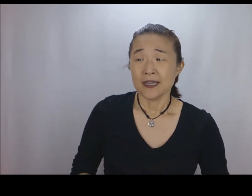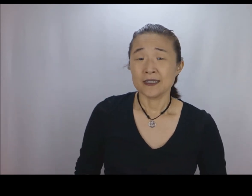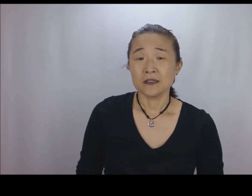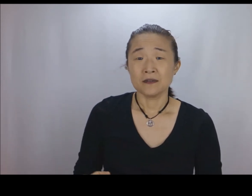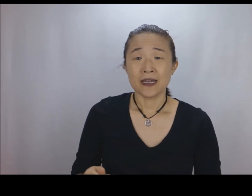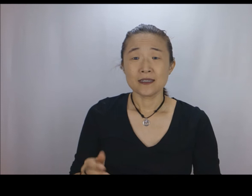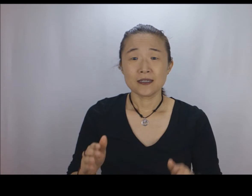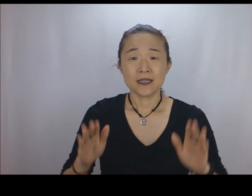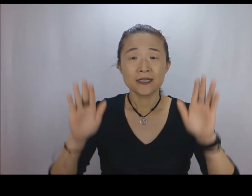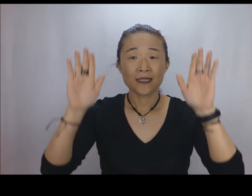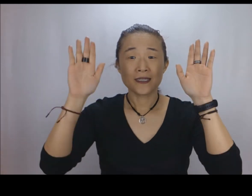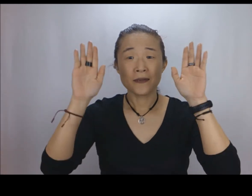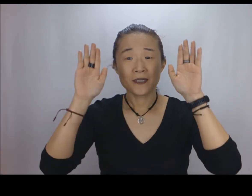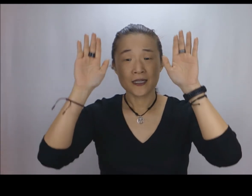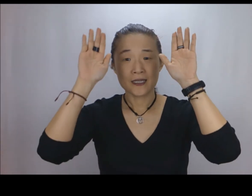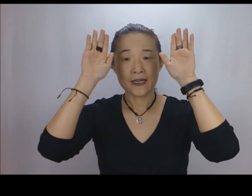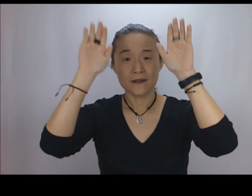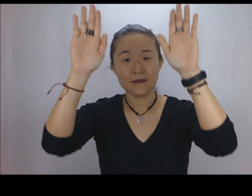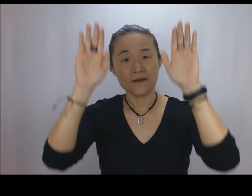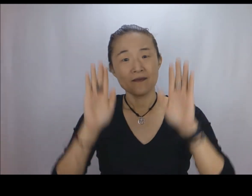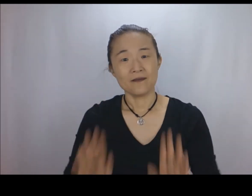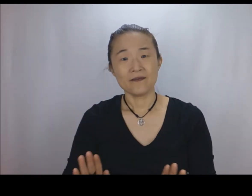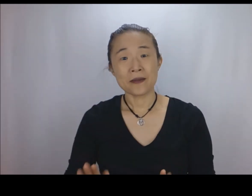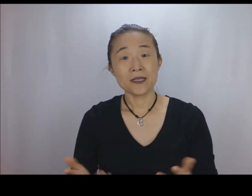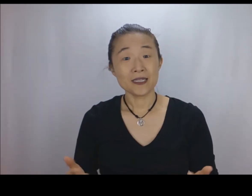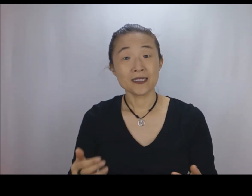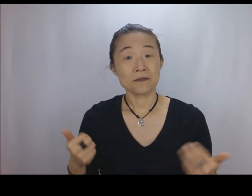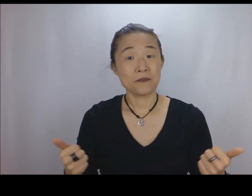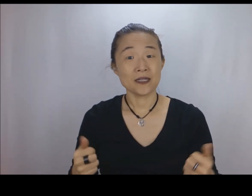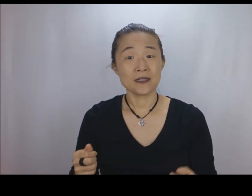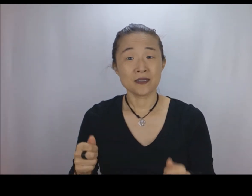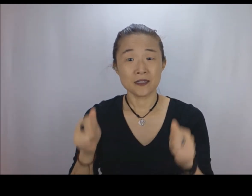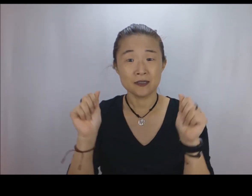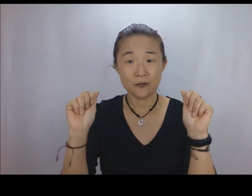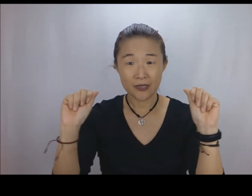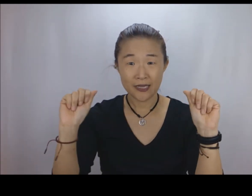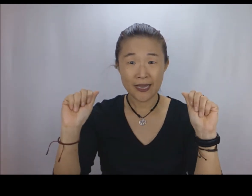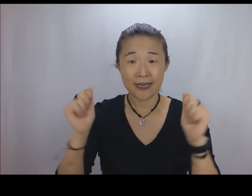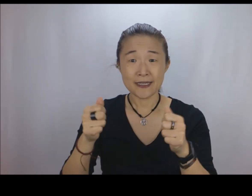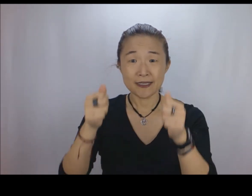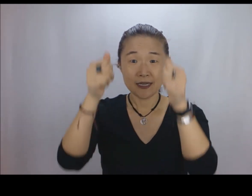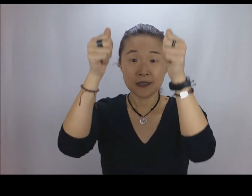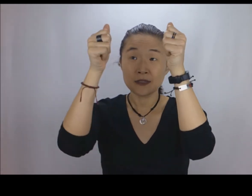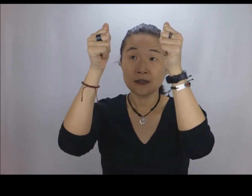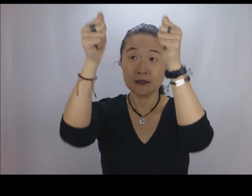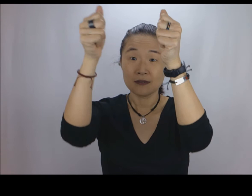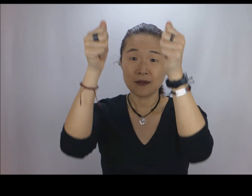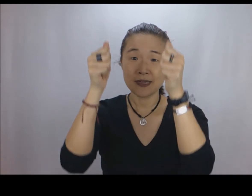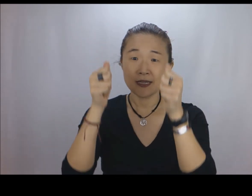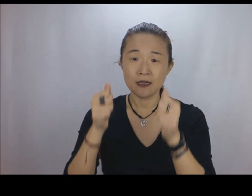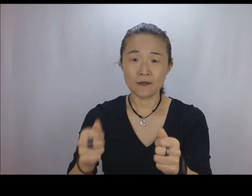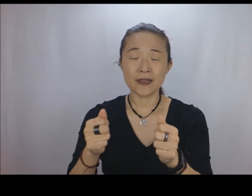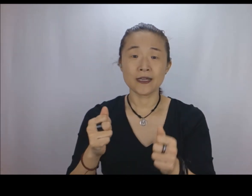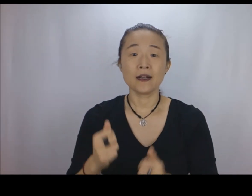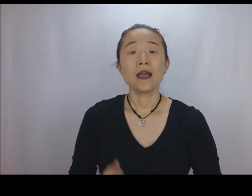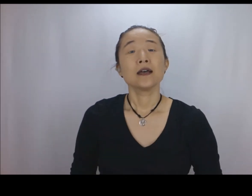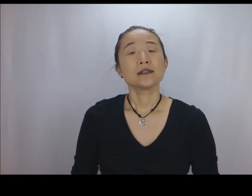and so that's, it's the same sign, it's like fabulous, but you're going do it with an "A," and you're going right there, right there.